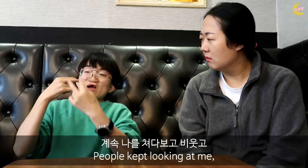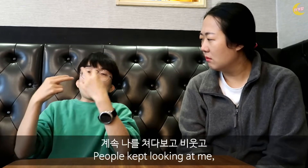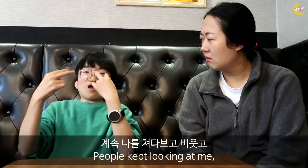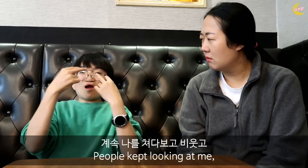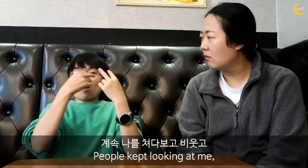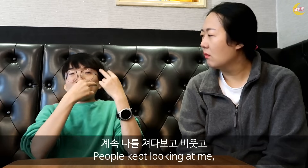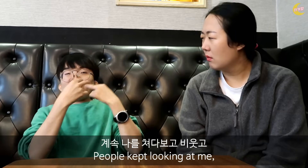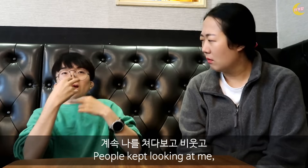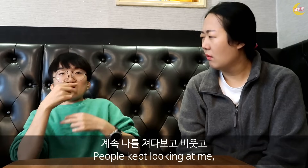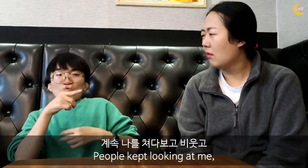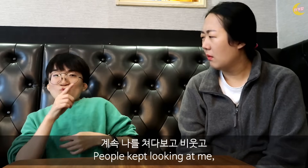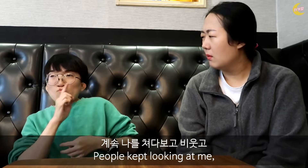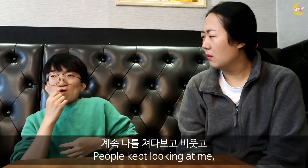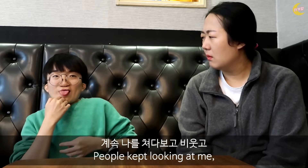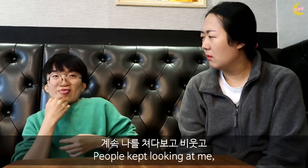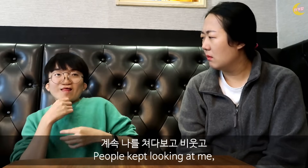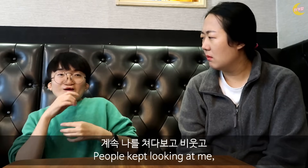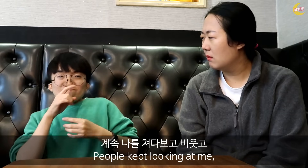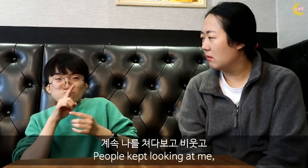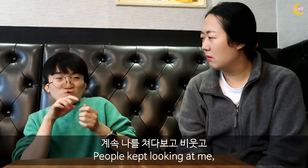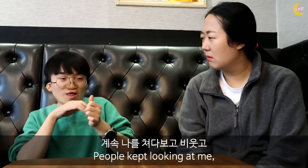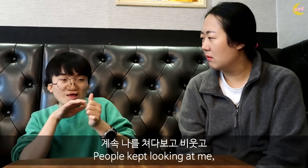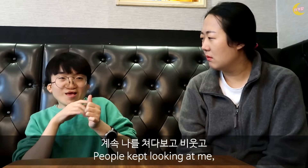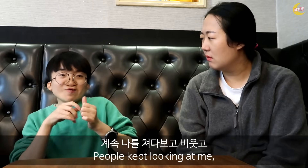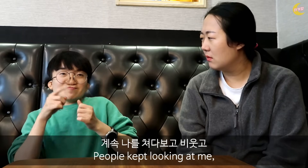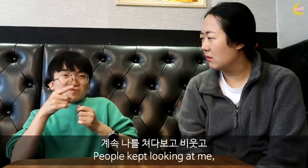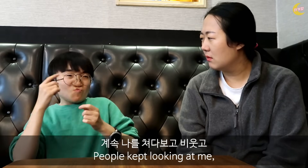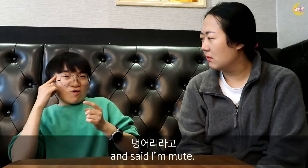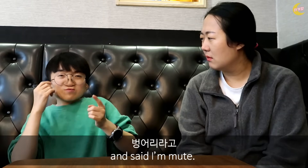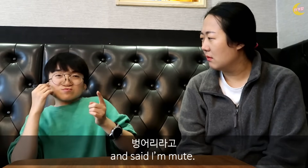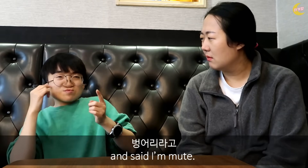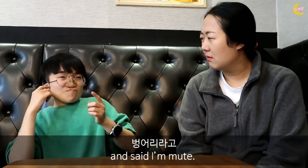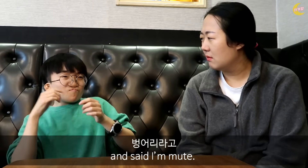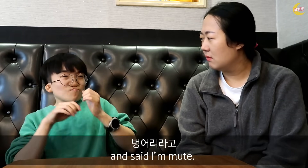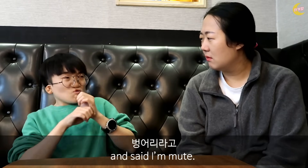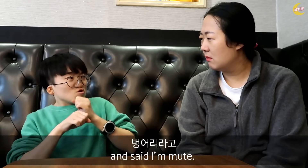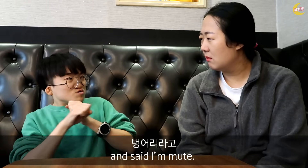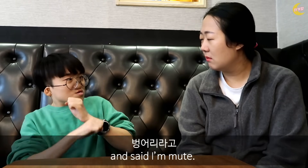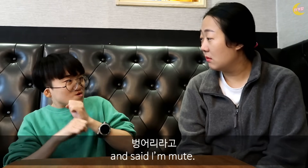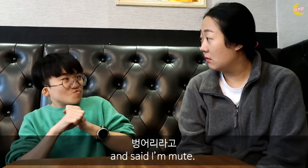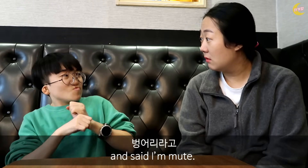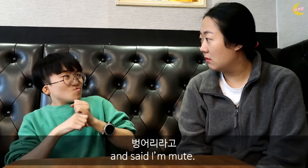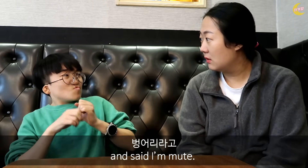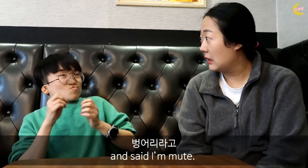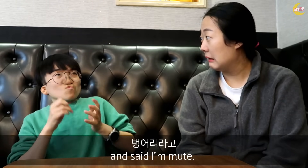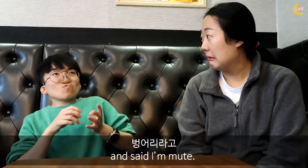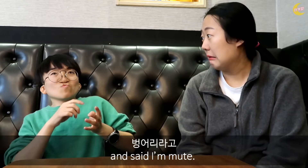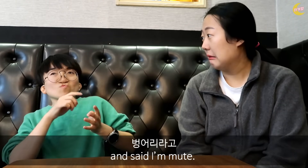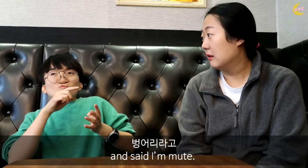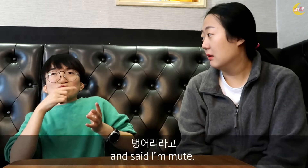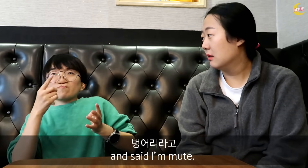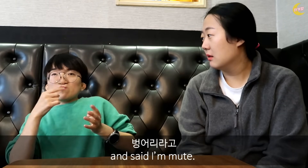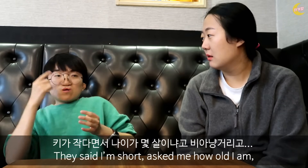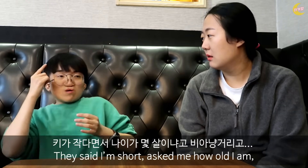People kept looking at me, and said I’m mute.